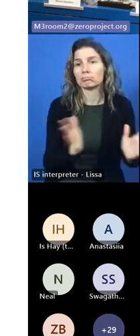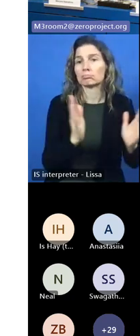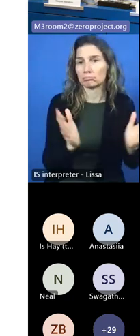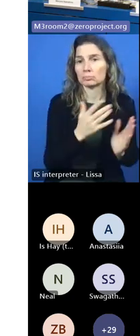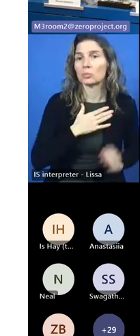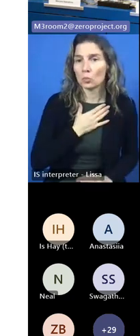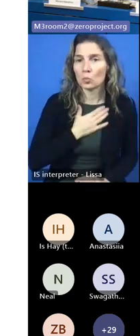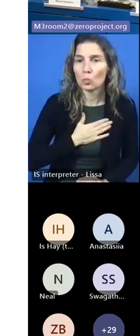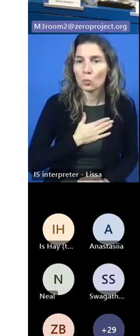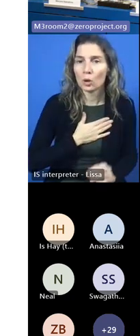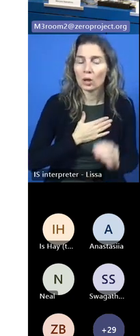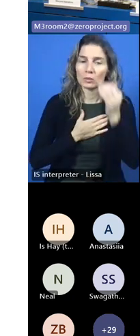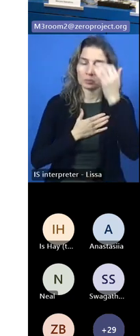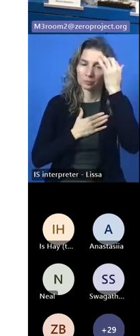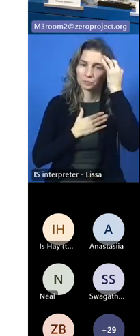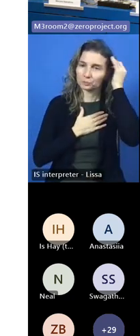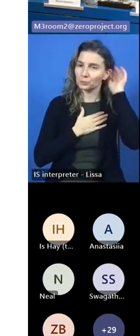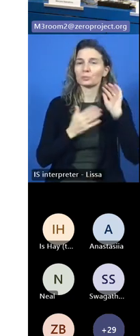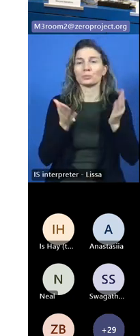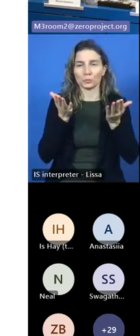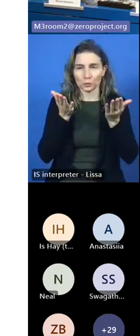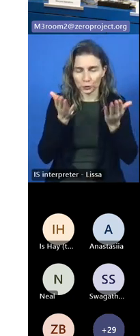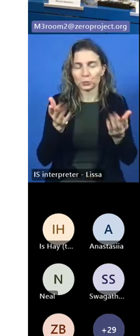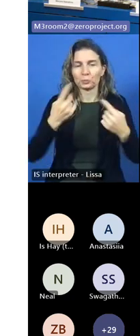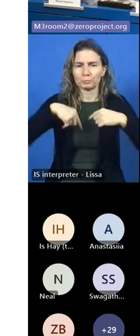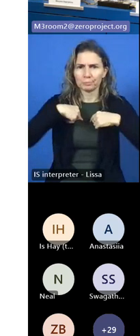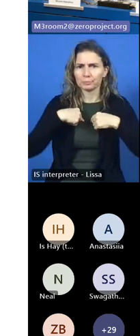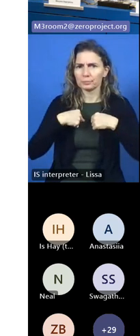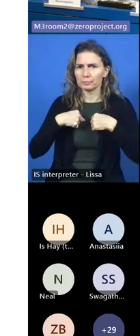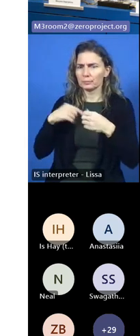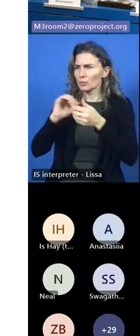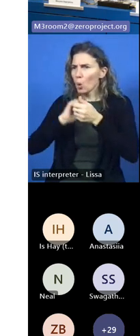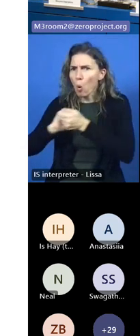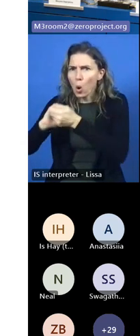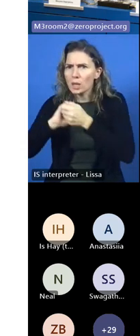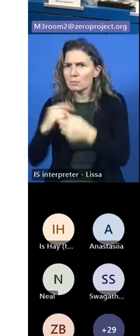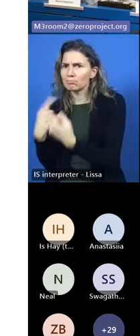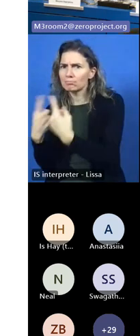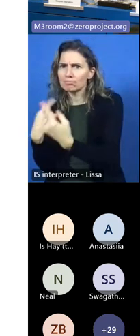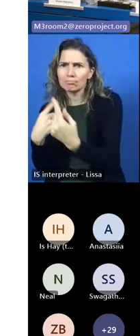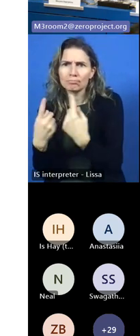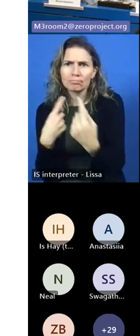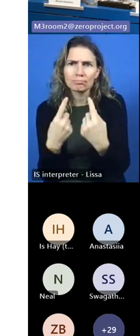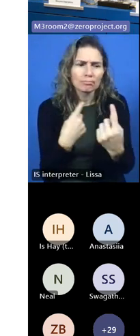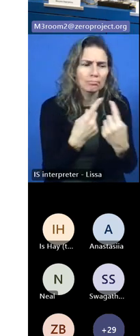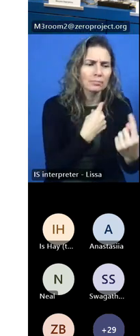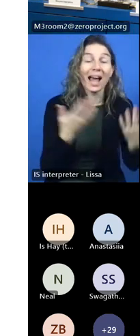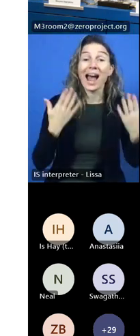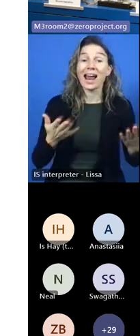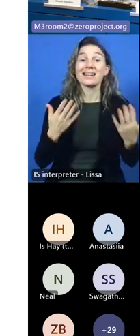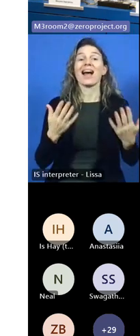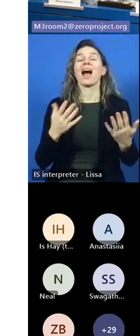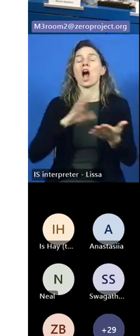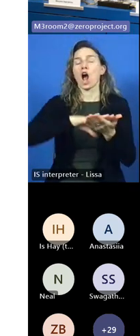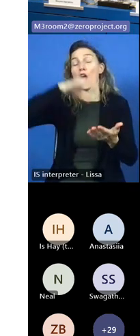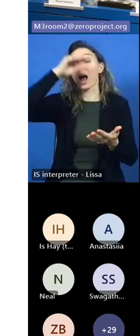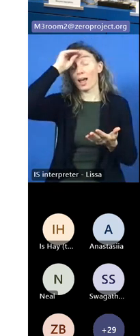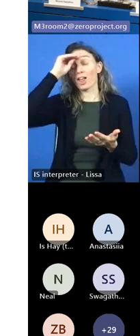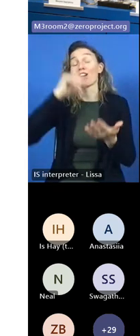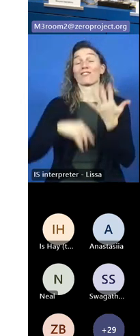with many organisations, many stakeholders, and we have learnt five things. The first one, the number